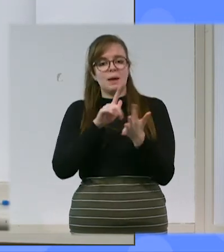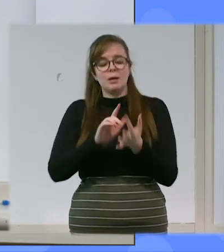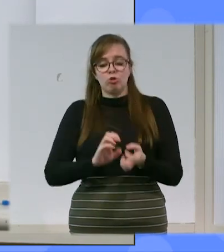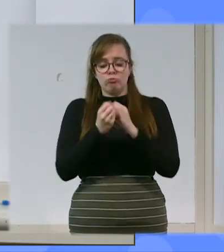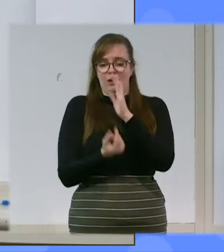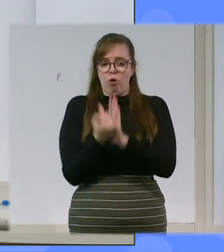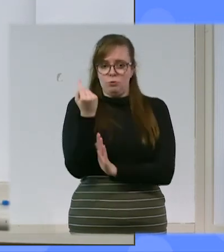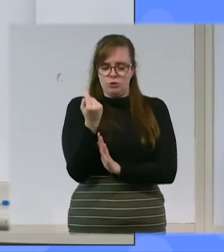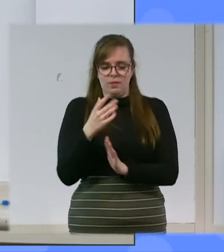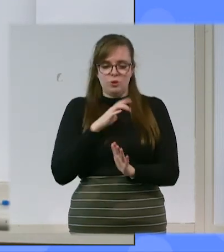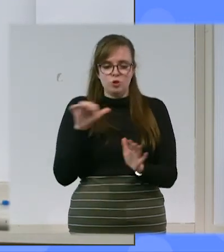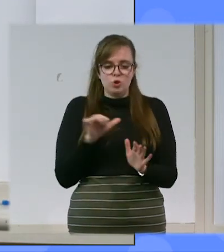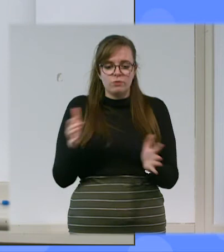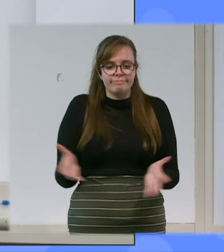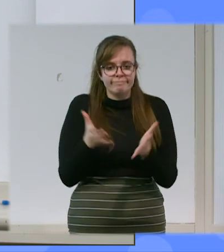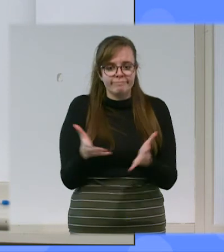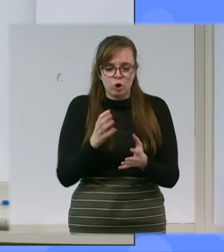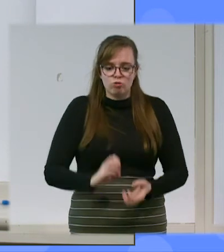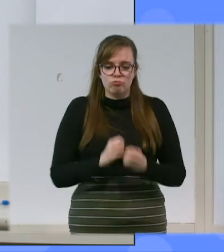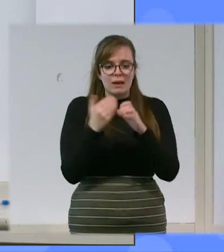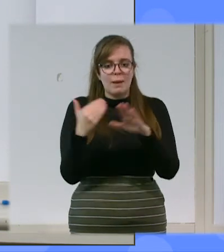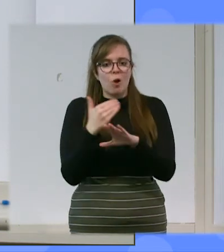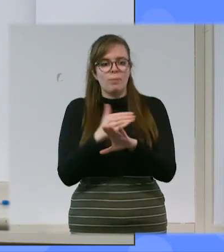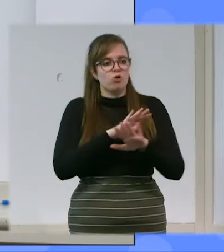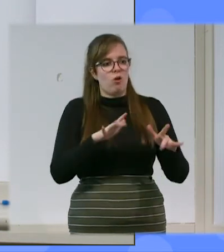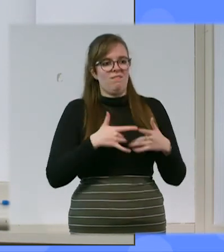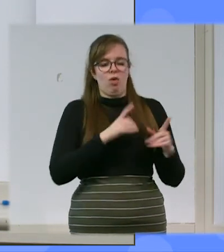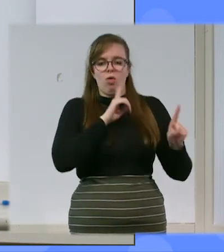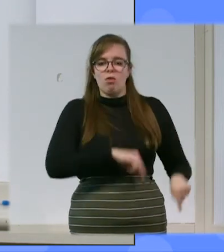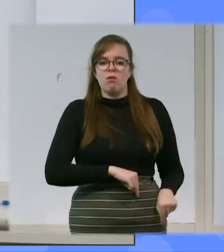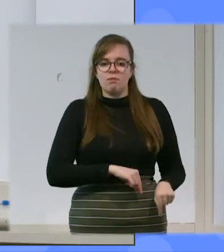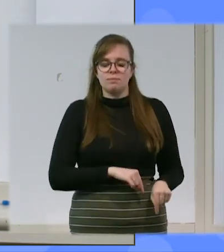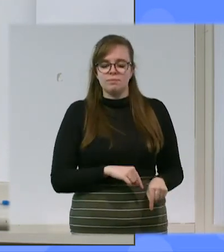encouraged to create employment not discouraged it costs us millions every